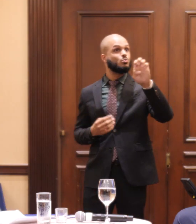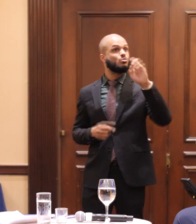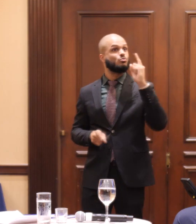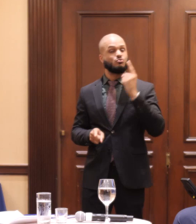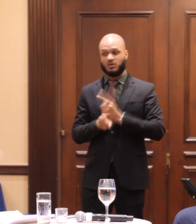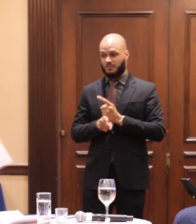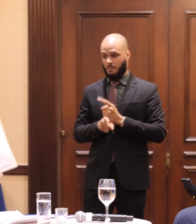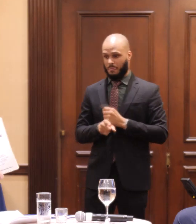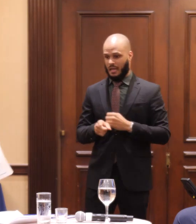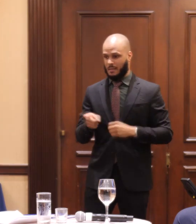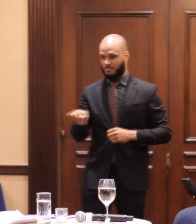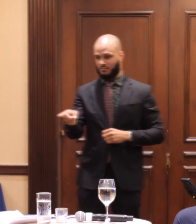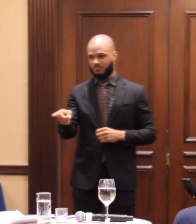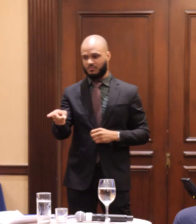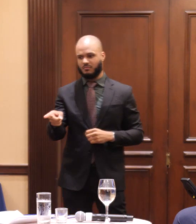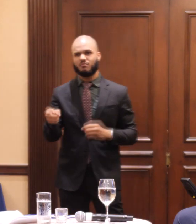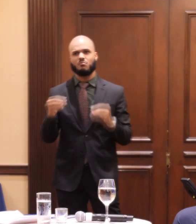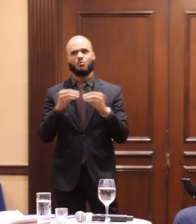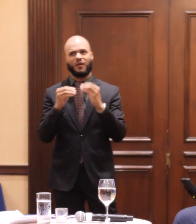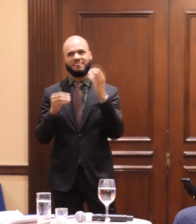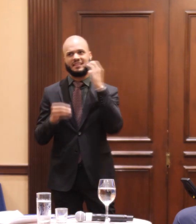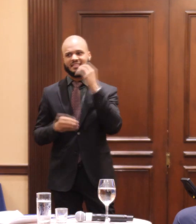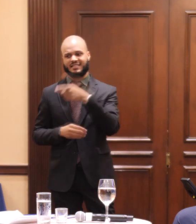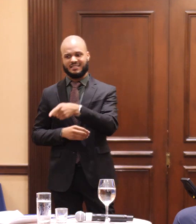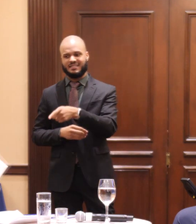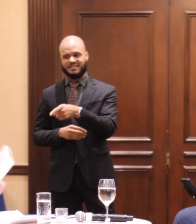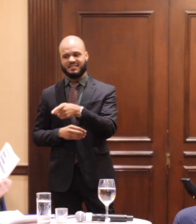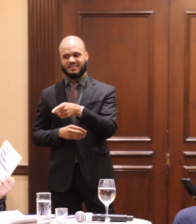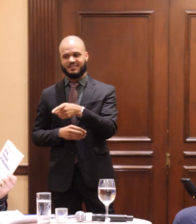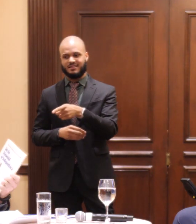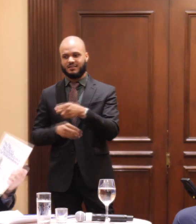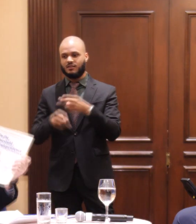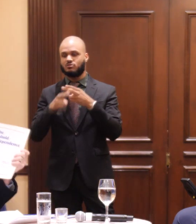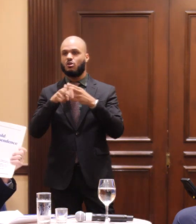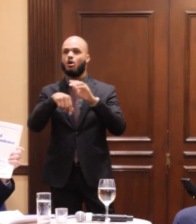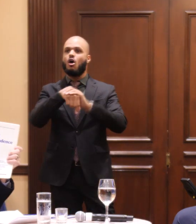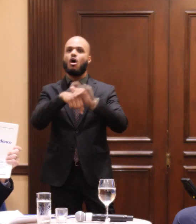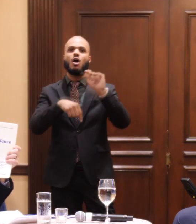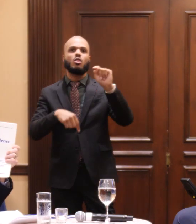This one is a bigger thing I'm holding up. It's called On the Threshold of Independence